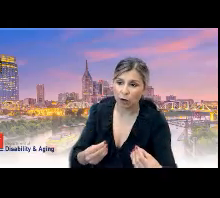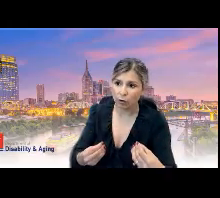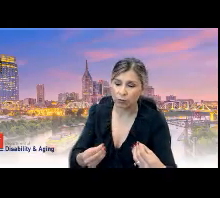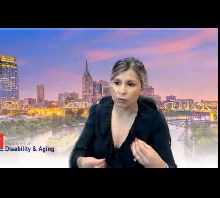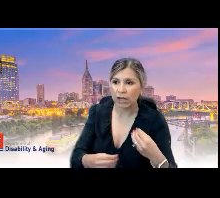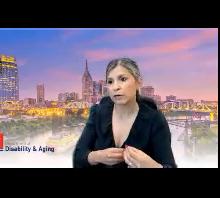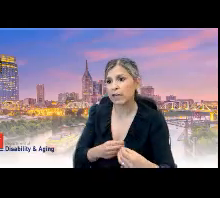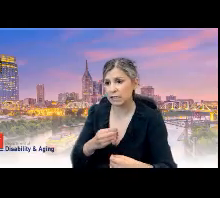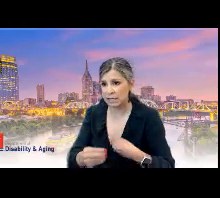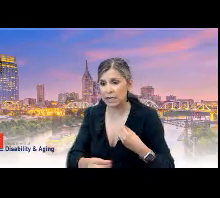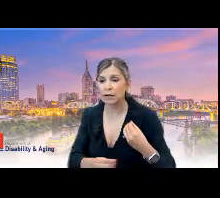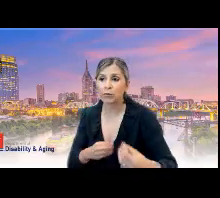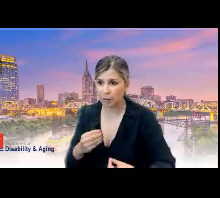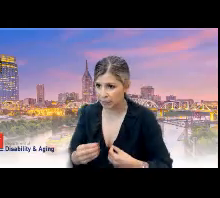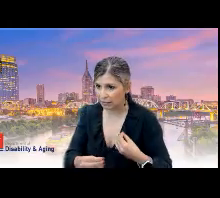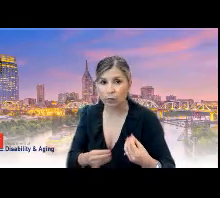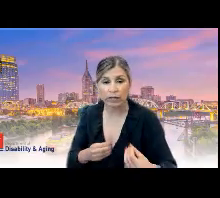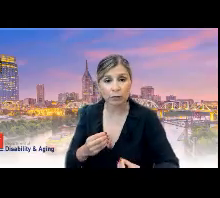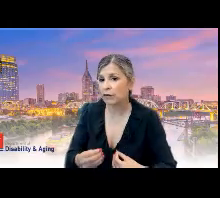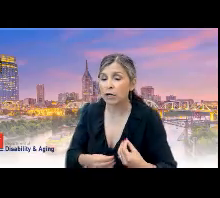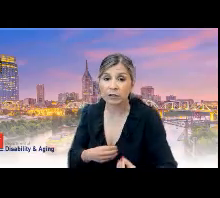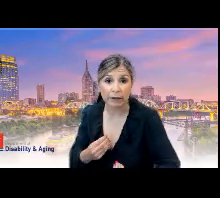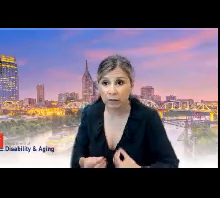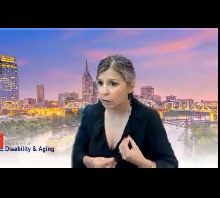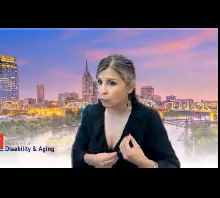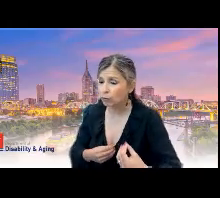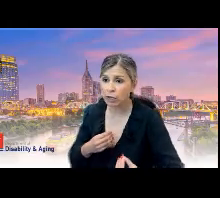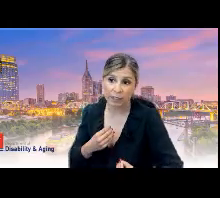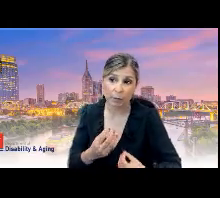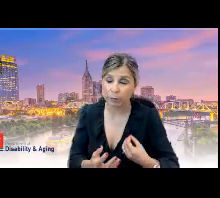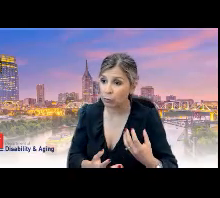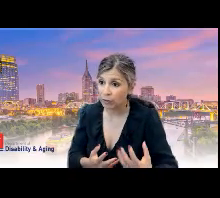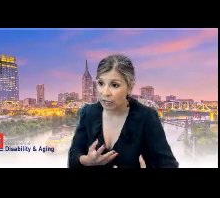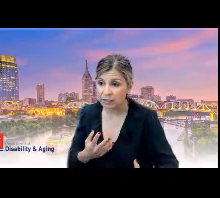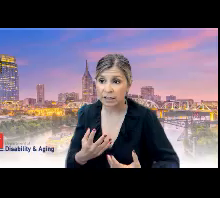needing something that we we've talked about a lot when we're talking about